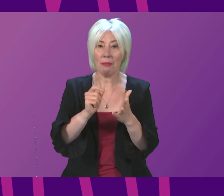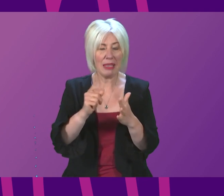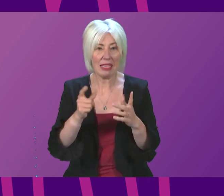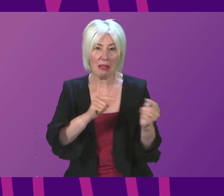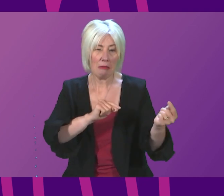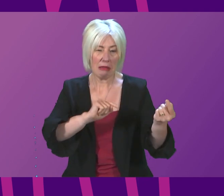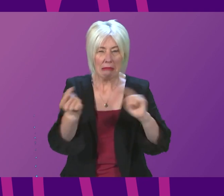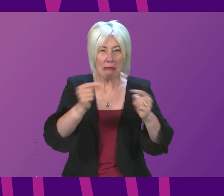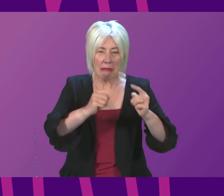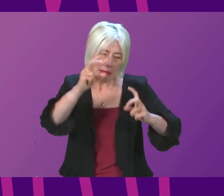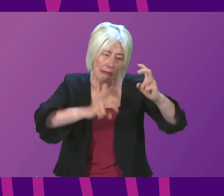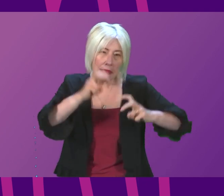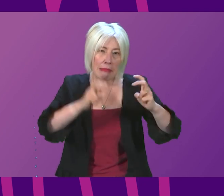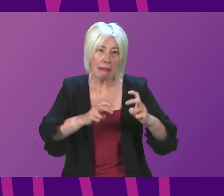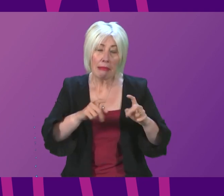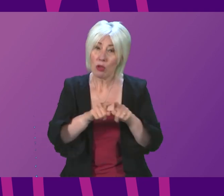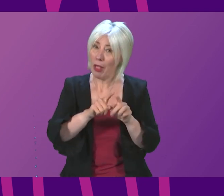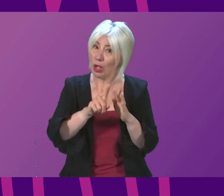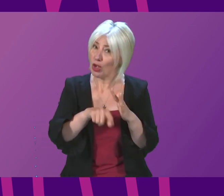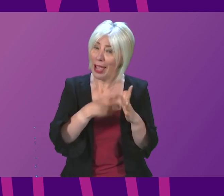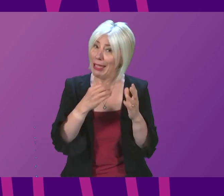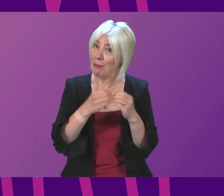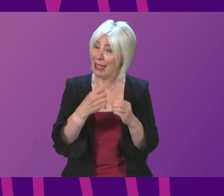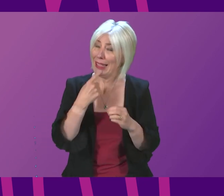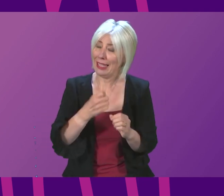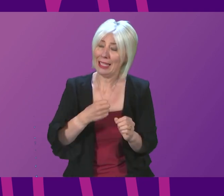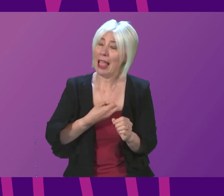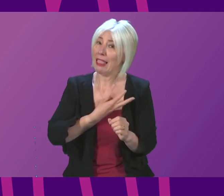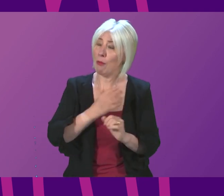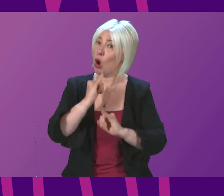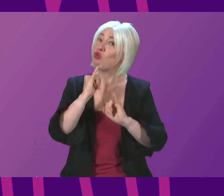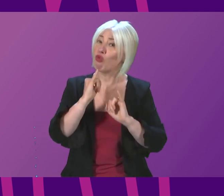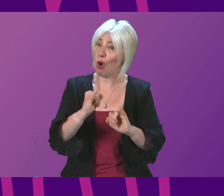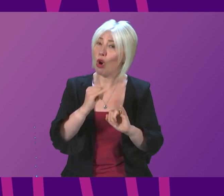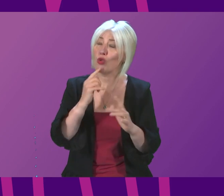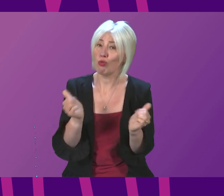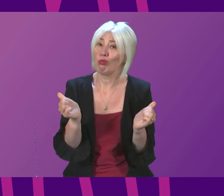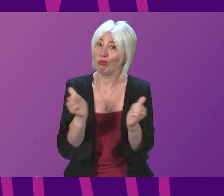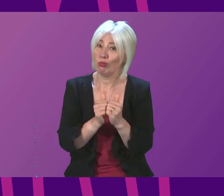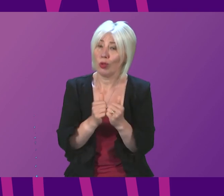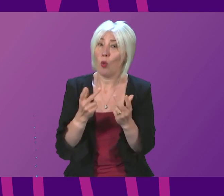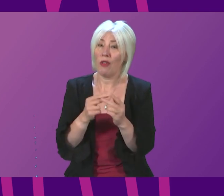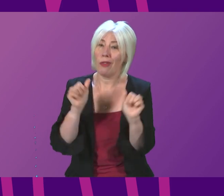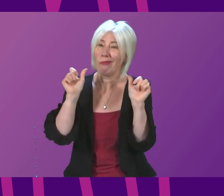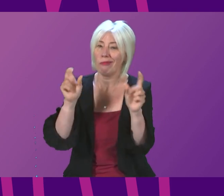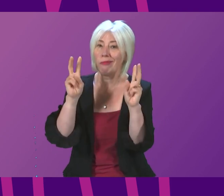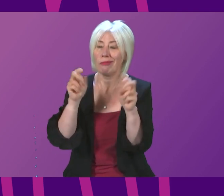and Monica Lennon. Even Jackie Baillie has said that Labour was wrong to do a deal with the better together campaign in the previous campaign.